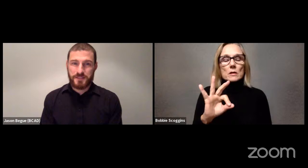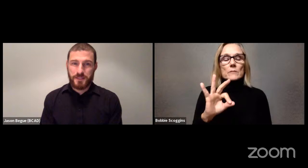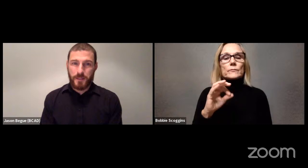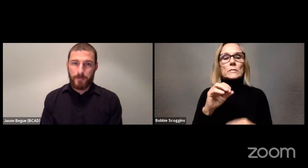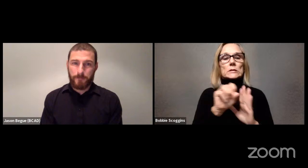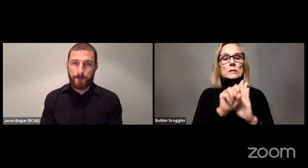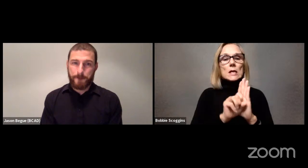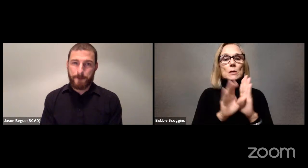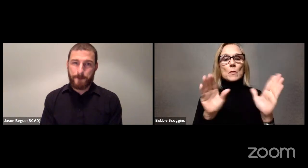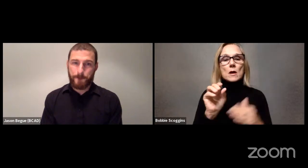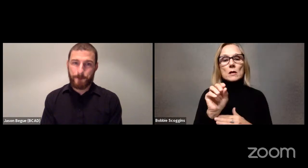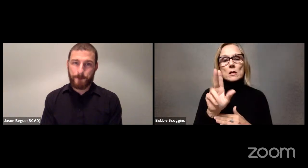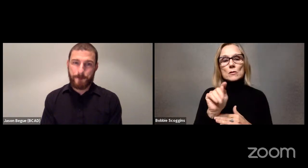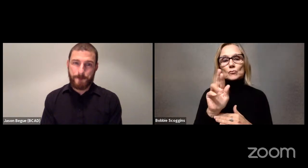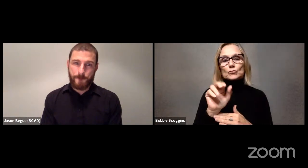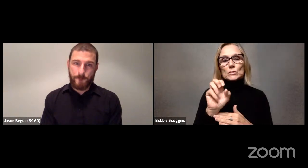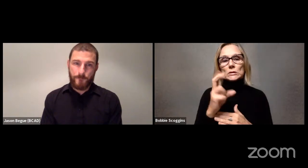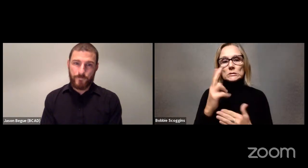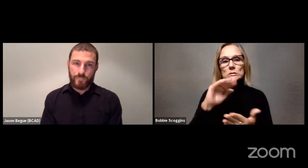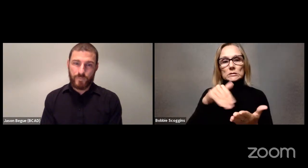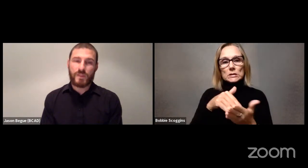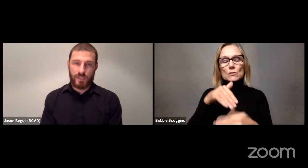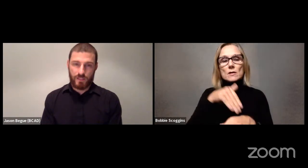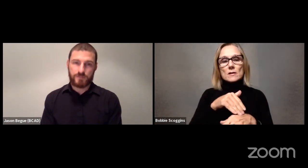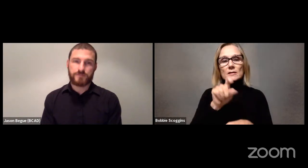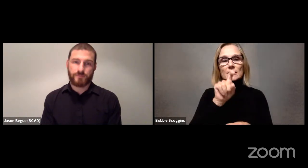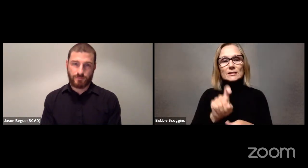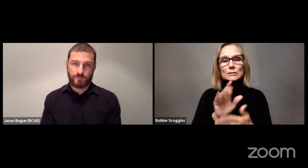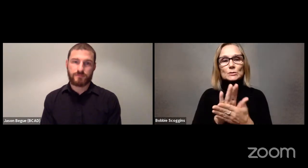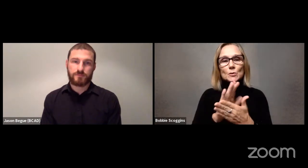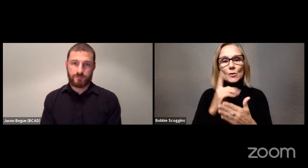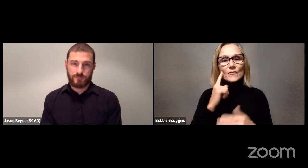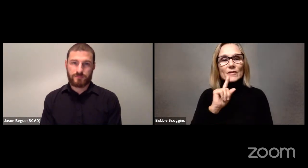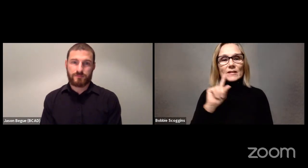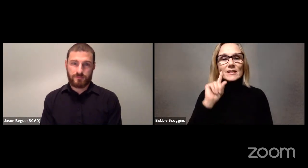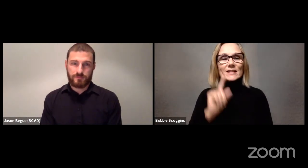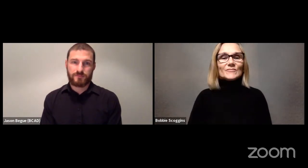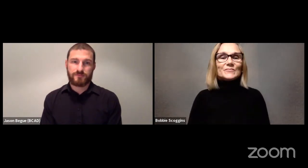involved on the national level with testing and certifying interpreters, currently working